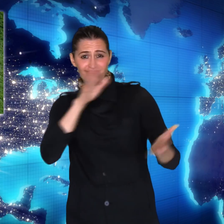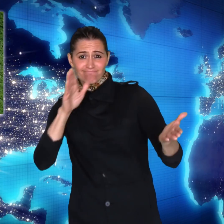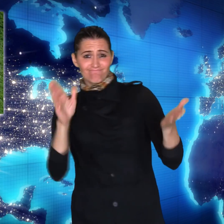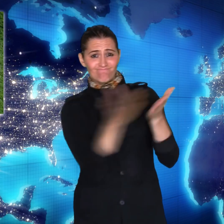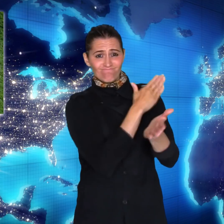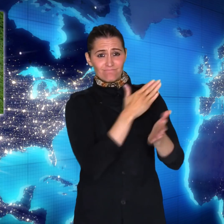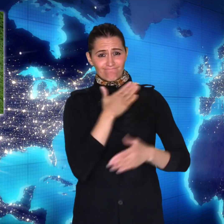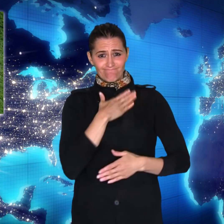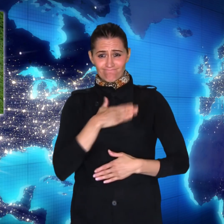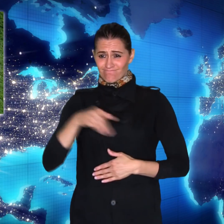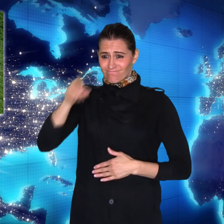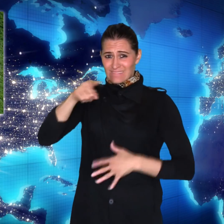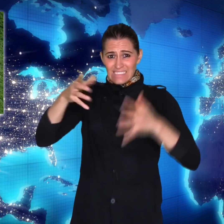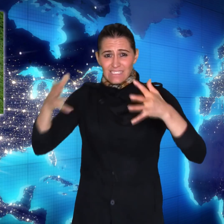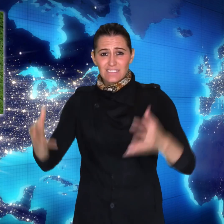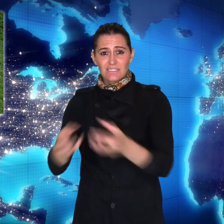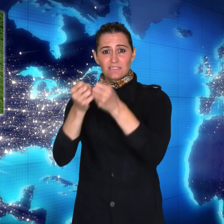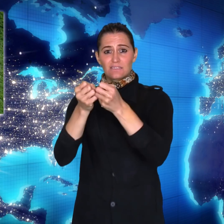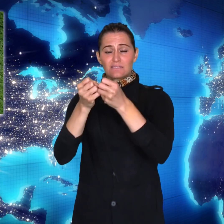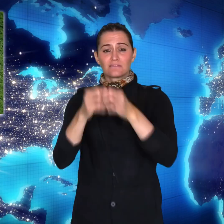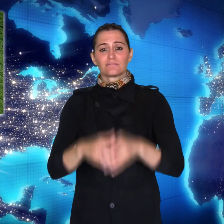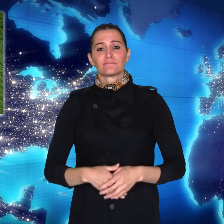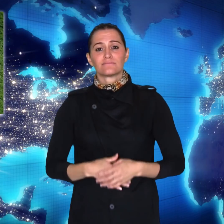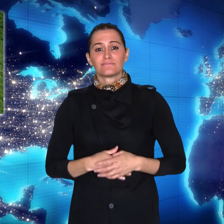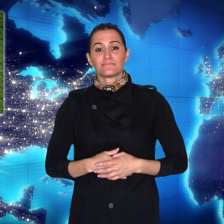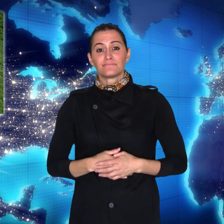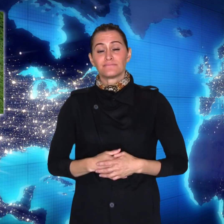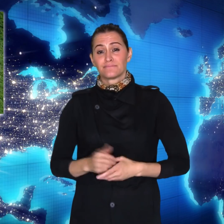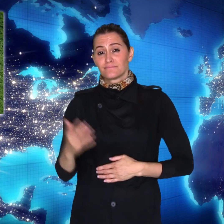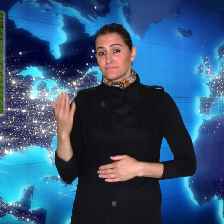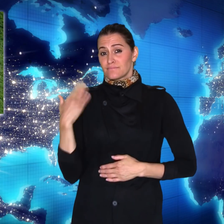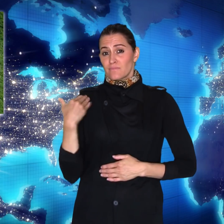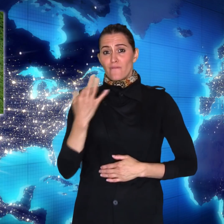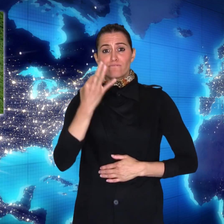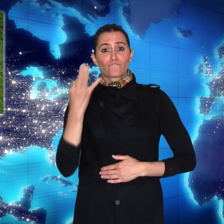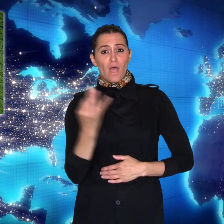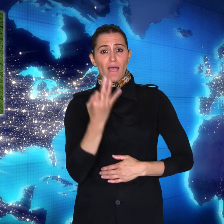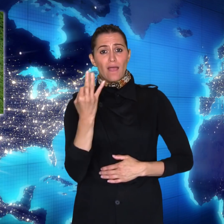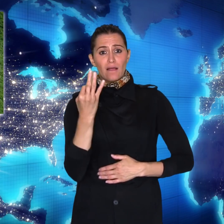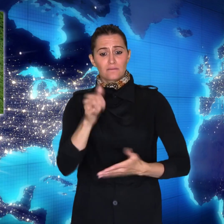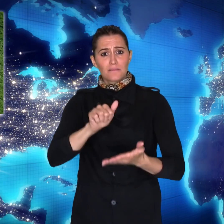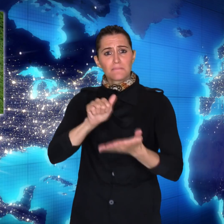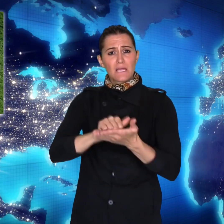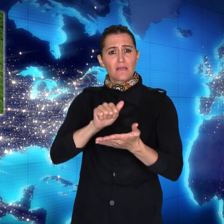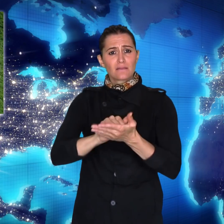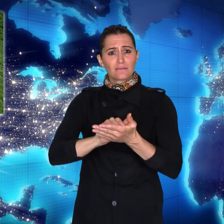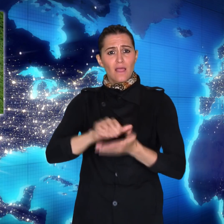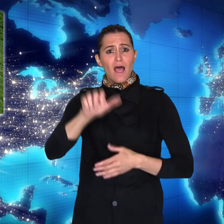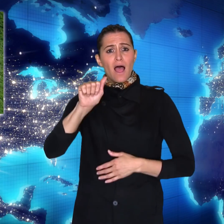released an article about the efforts